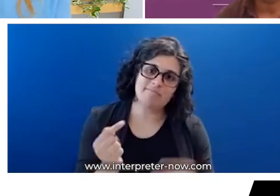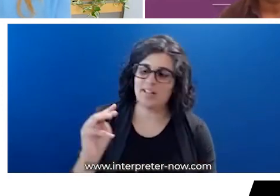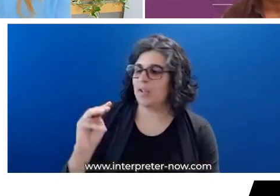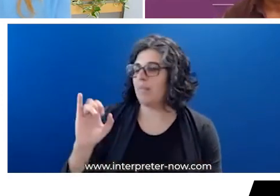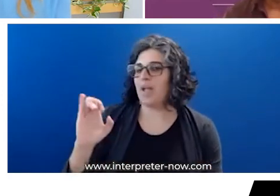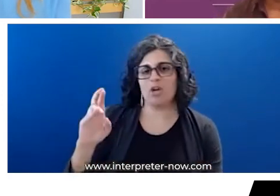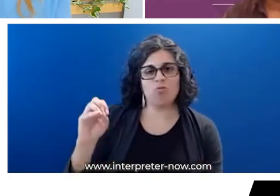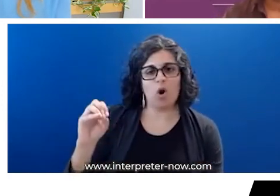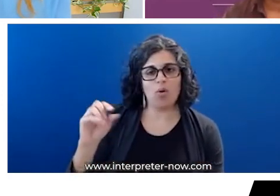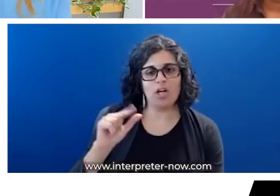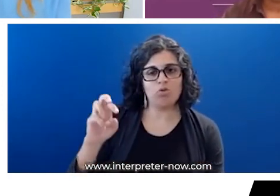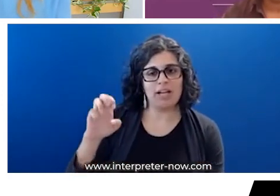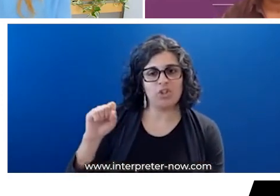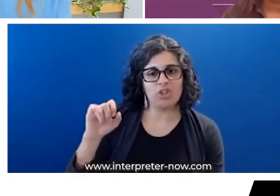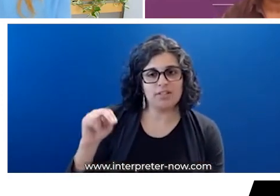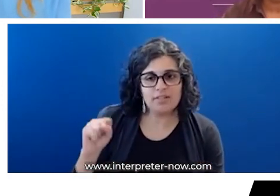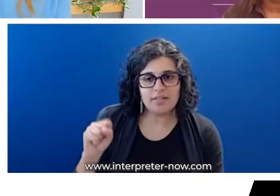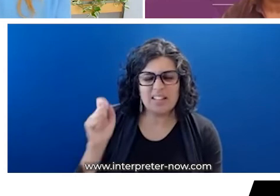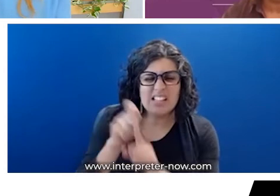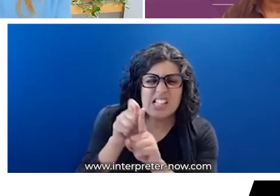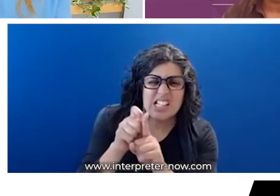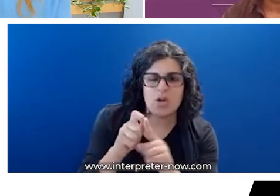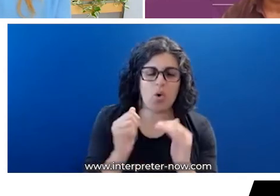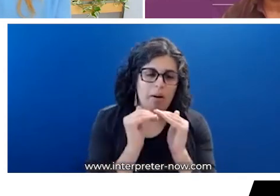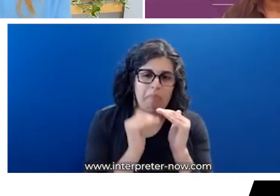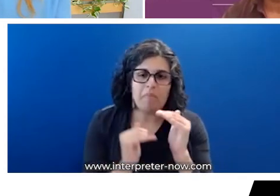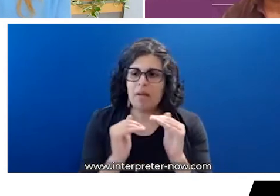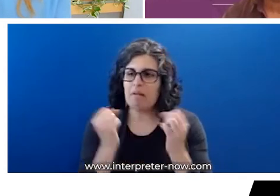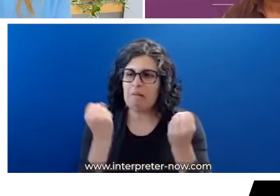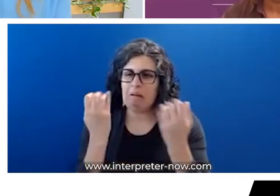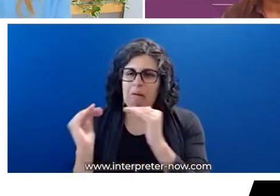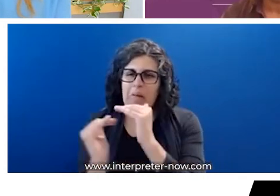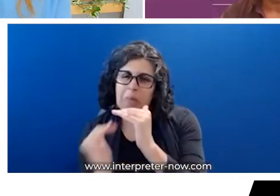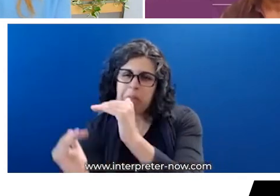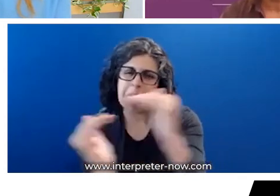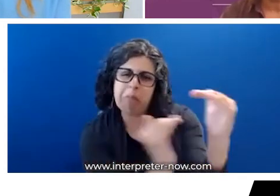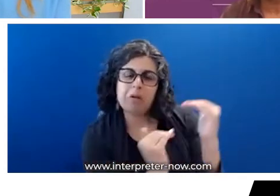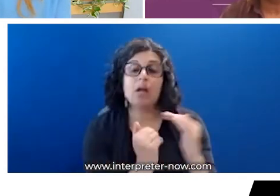And so, we certainly are seeing an influx of professionals of color that are preferring